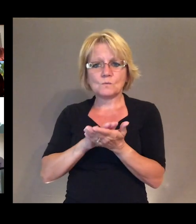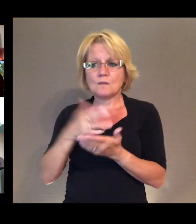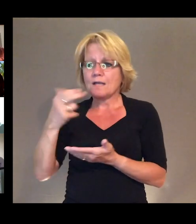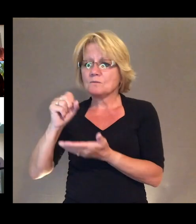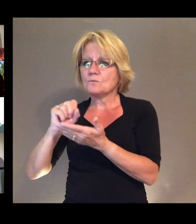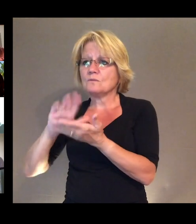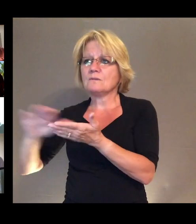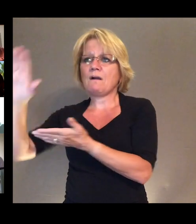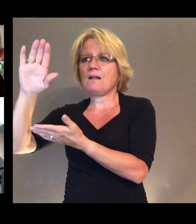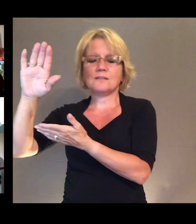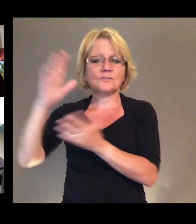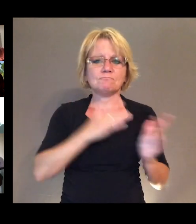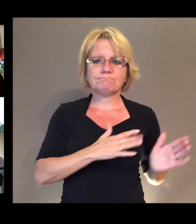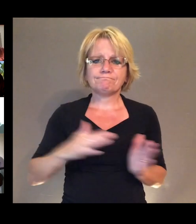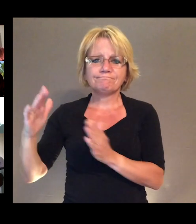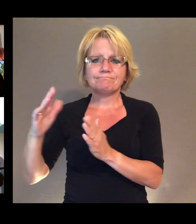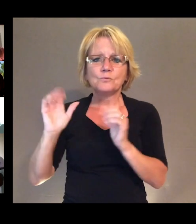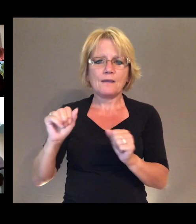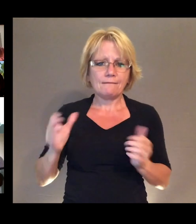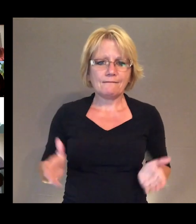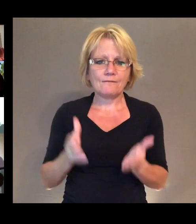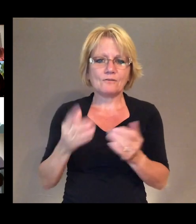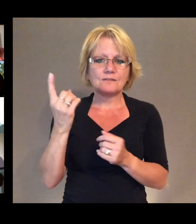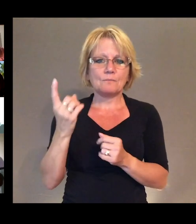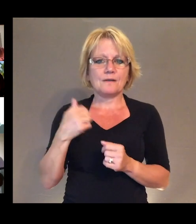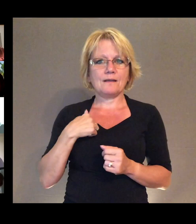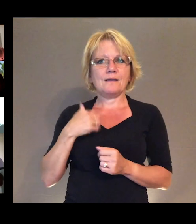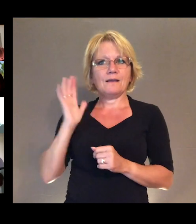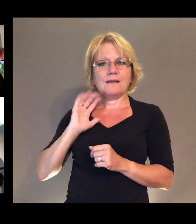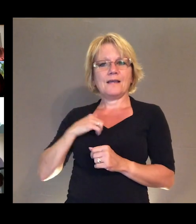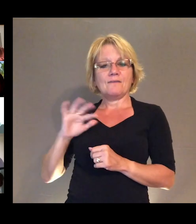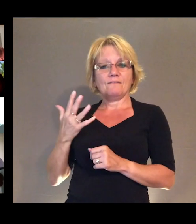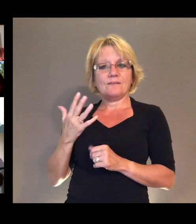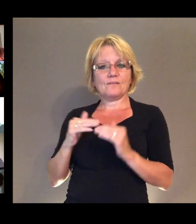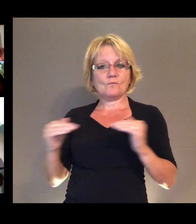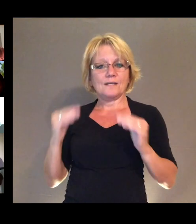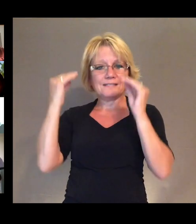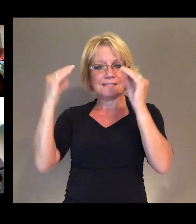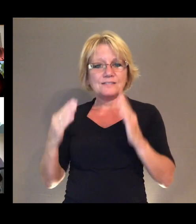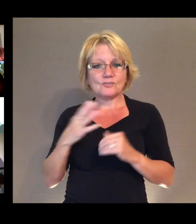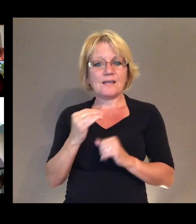And if you can encourage someone, and I know that I have a fifth grade teacher and I have someone freshman year in college that I remember to this day